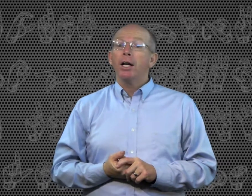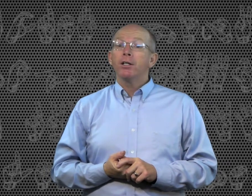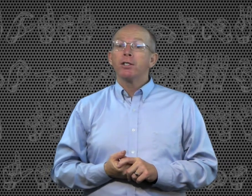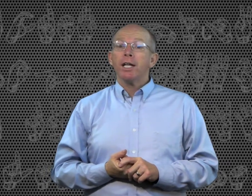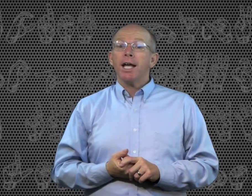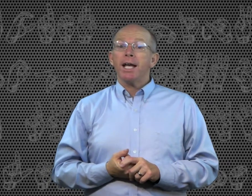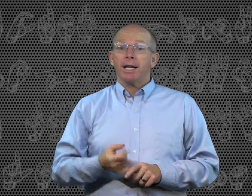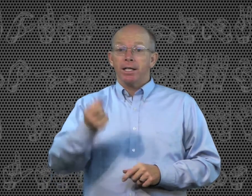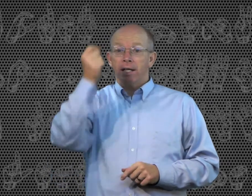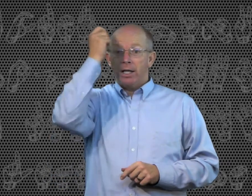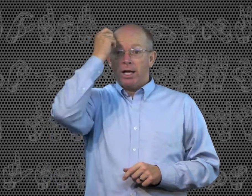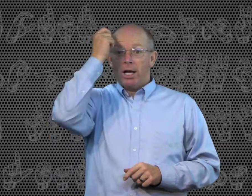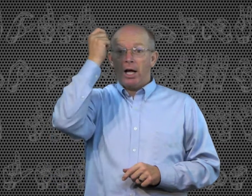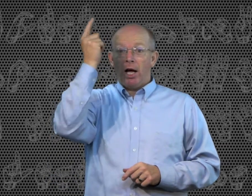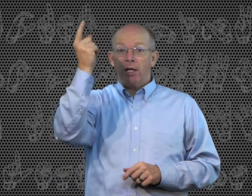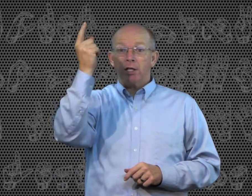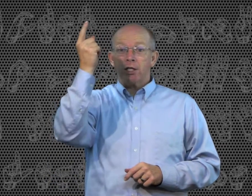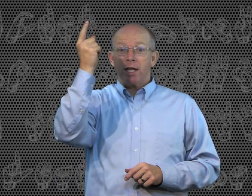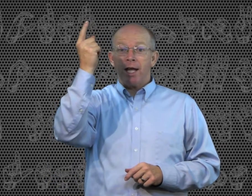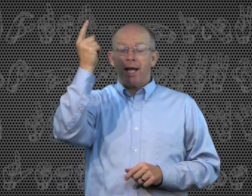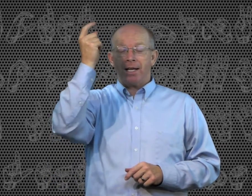UNDERSTAND UNDERSTAND